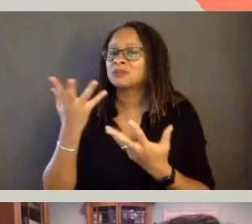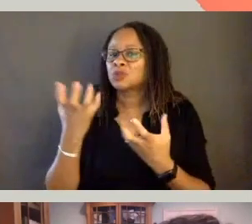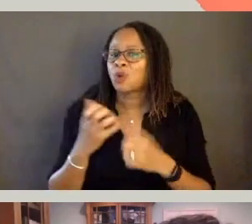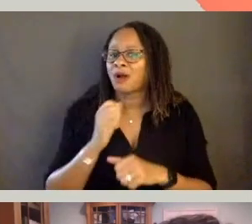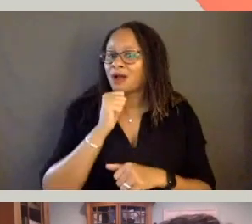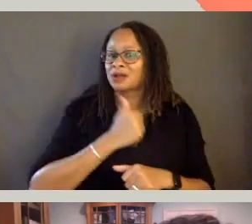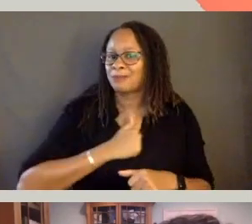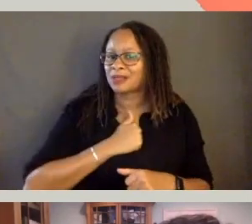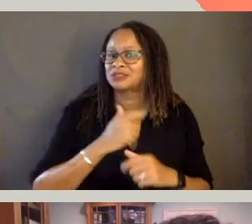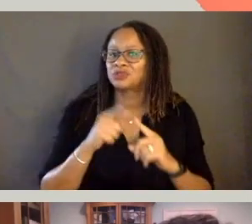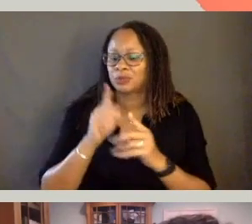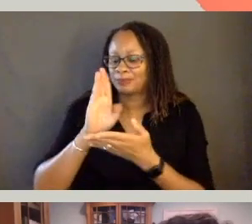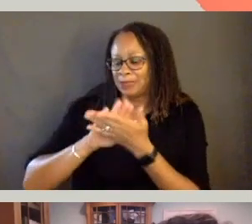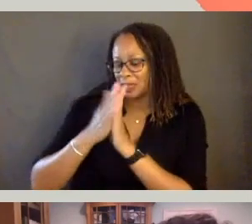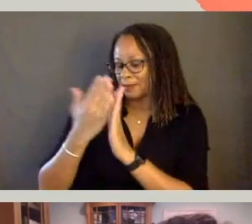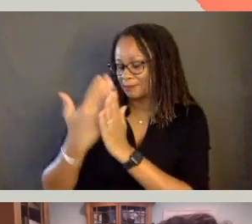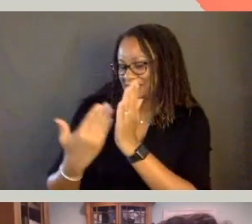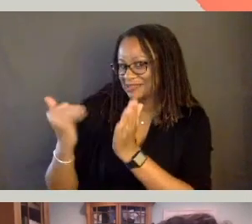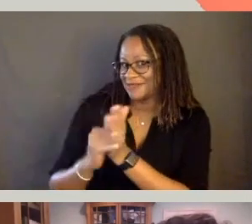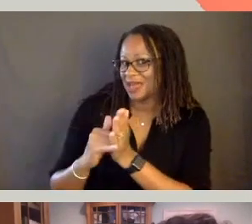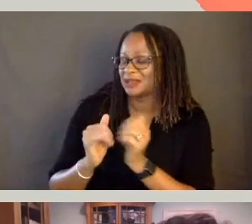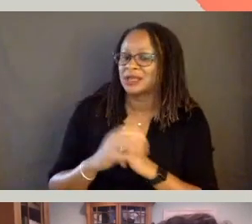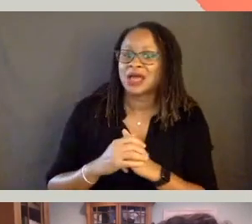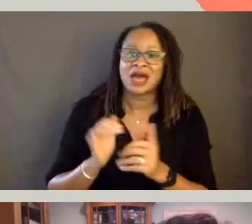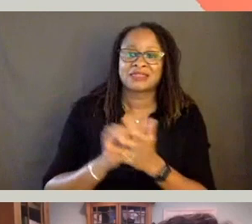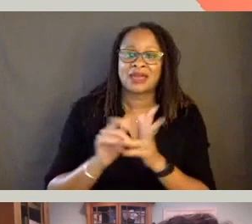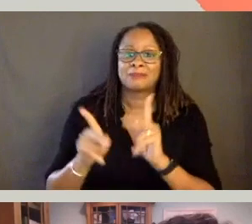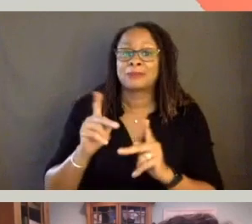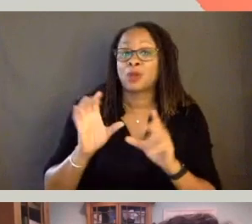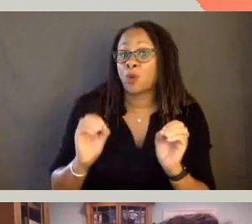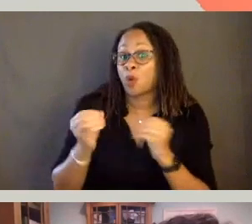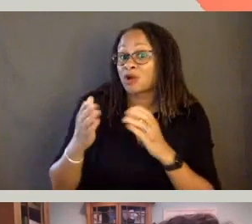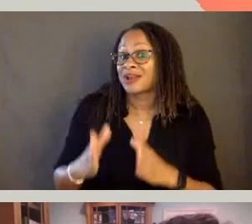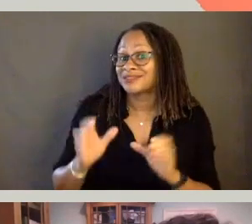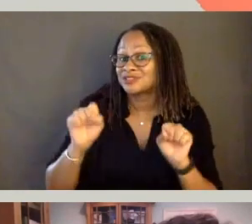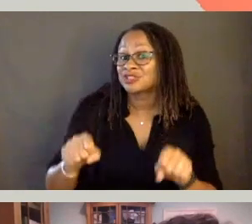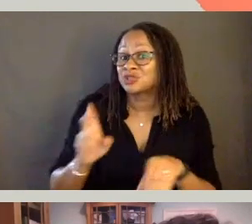to just be a piece of it that folks and organizers could use